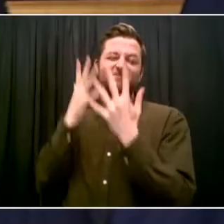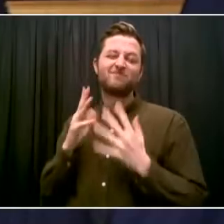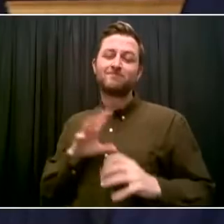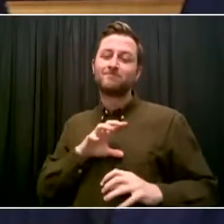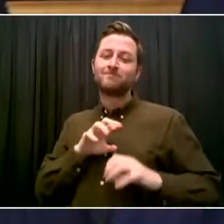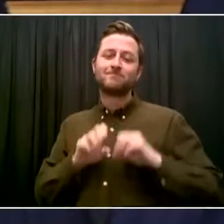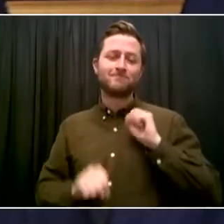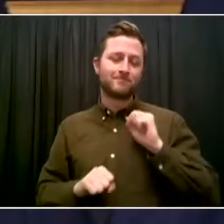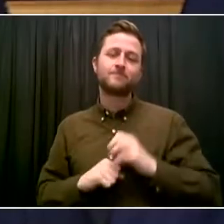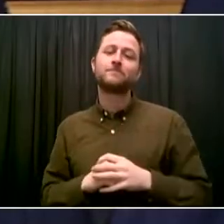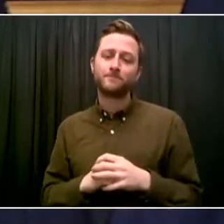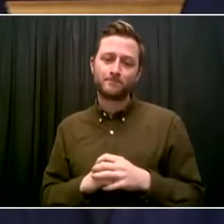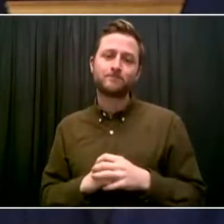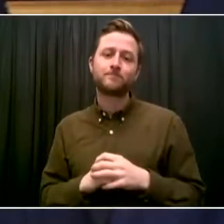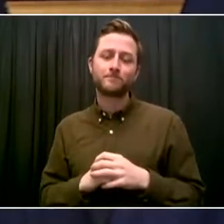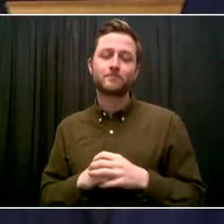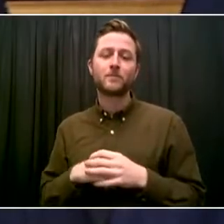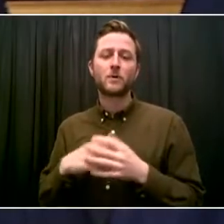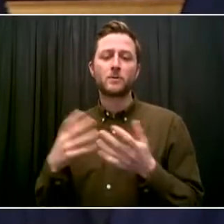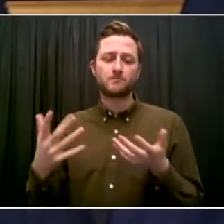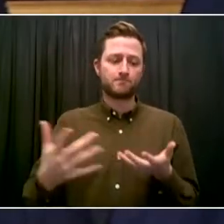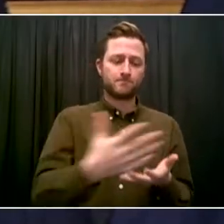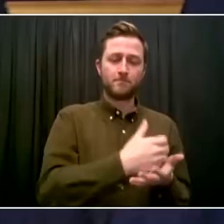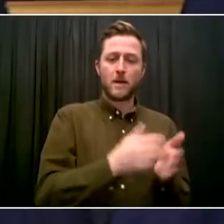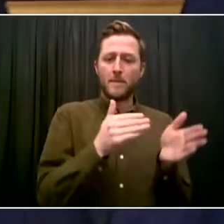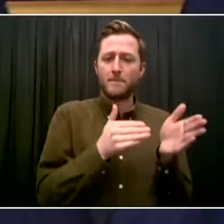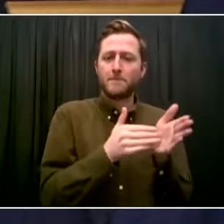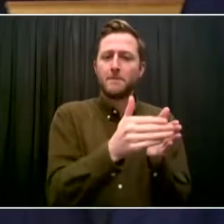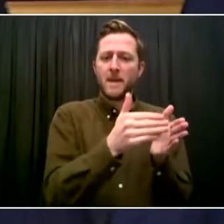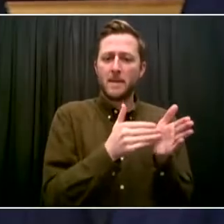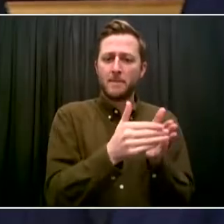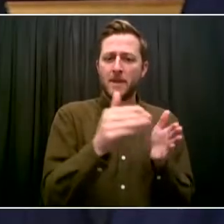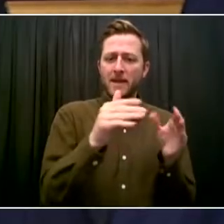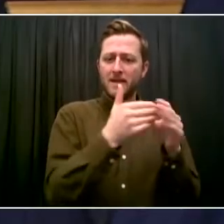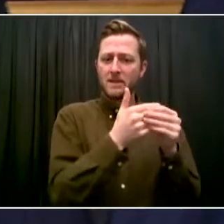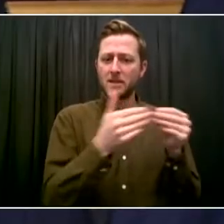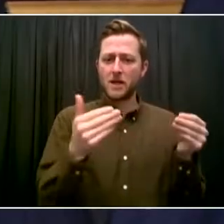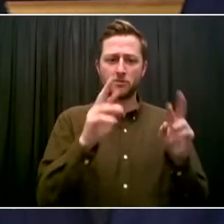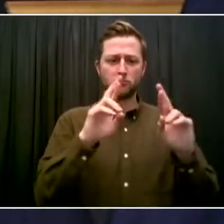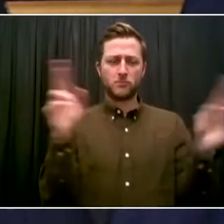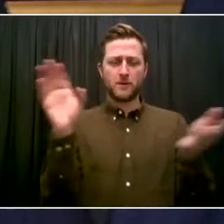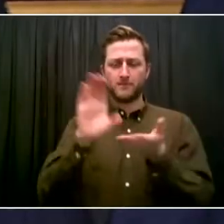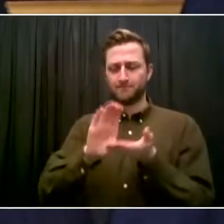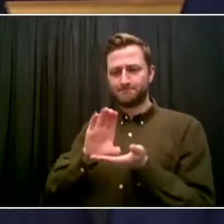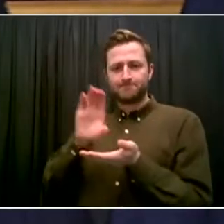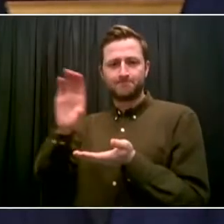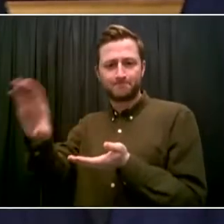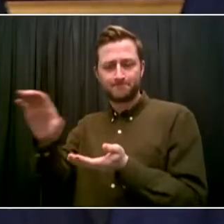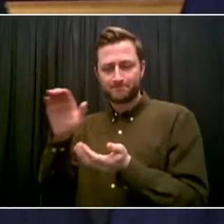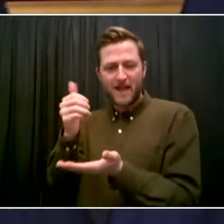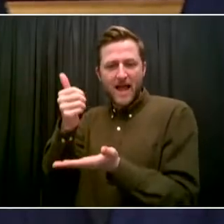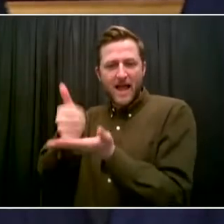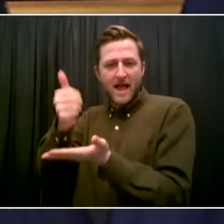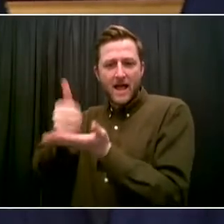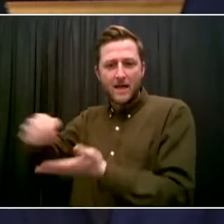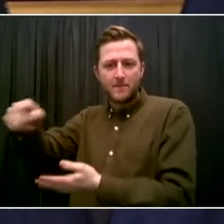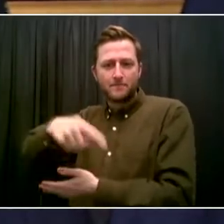AS WE MOURN THOS EIN THE BRONX FIRE AND BRING IN RESOURCES, WE